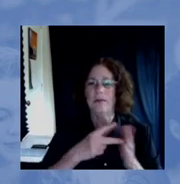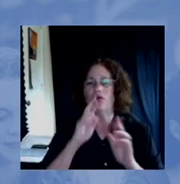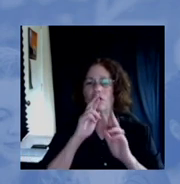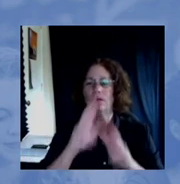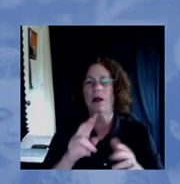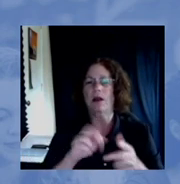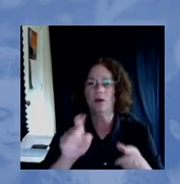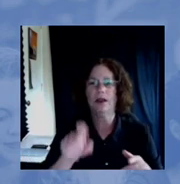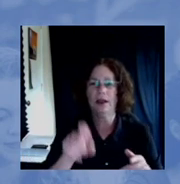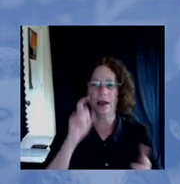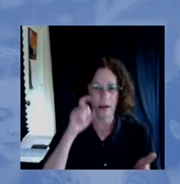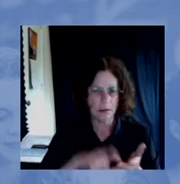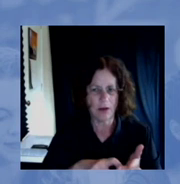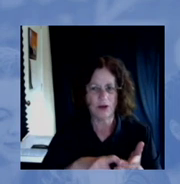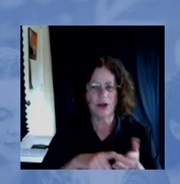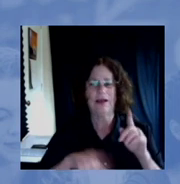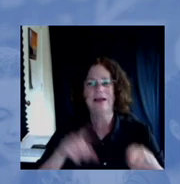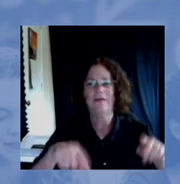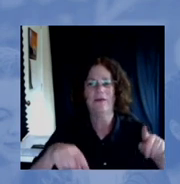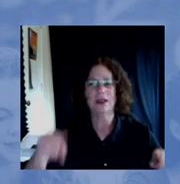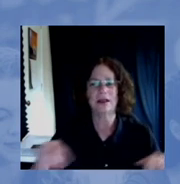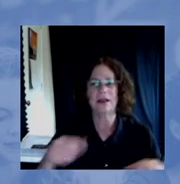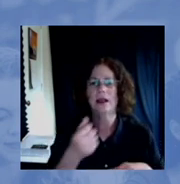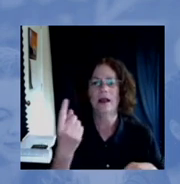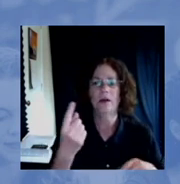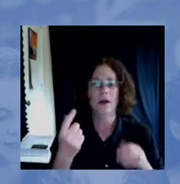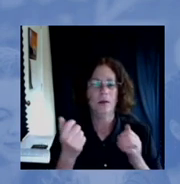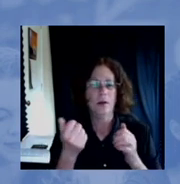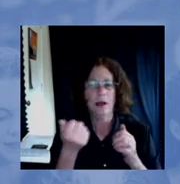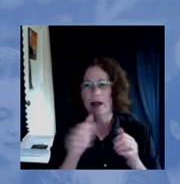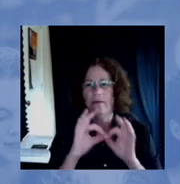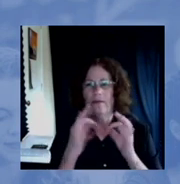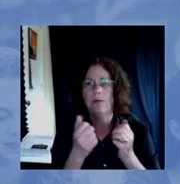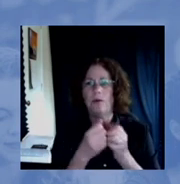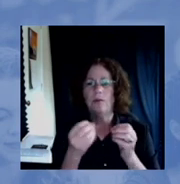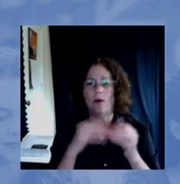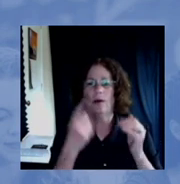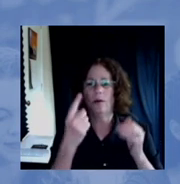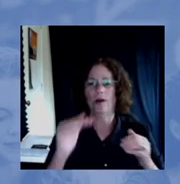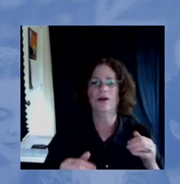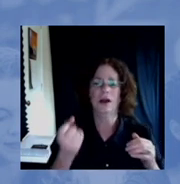I ALWAYS SAY ANY FAMILY WITH MORE THAN ONE CHILD UNDERSTANDS EQUITY AND IF WE THINK ABOUT